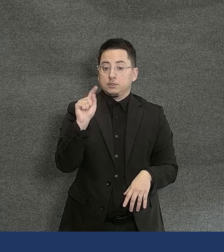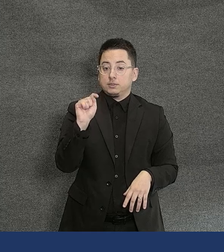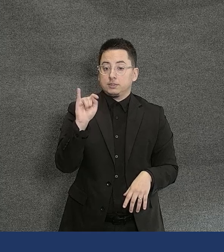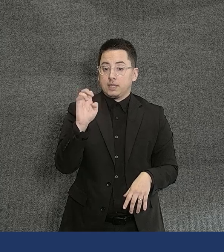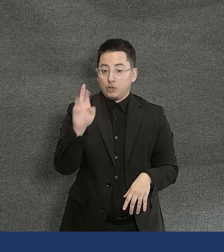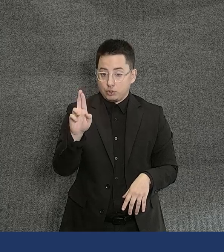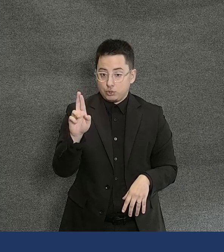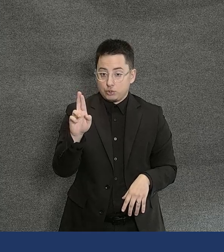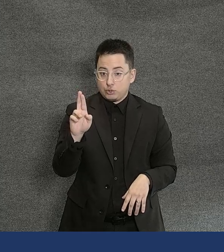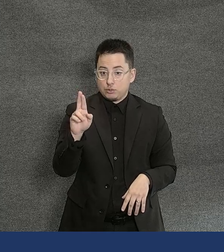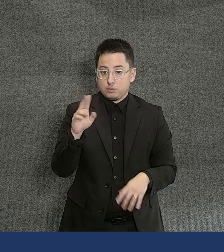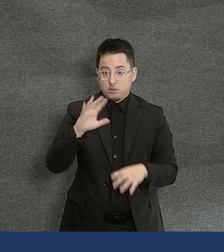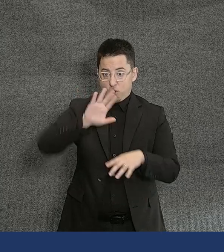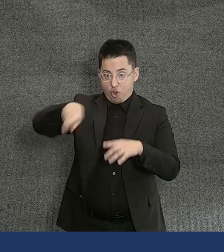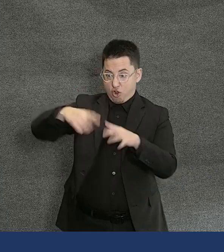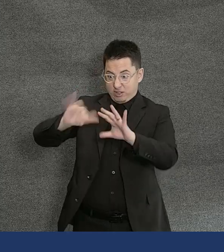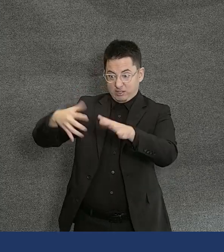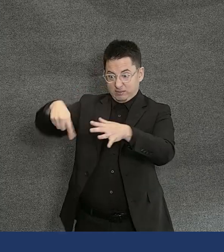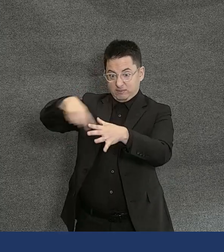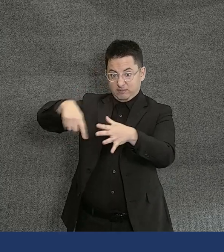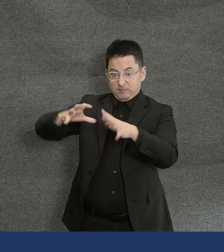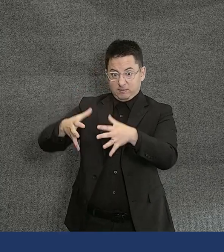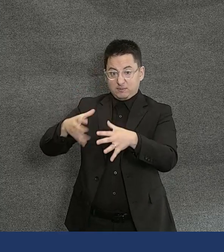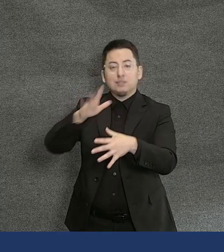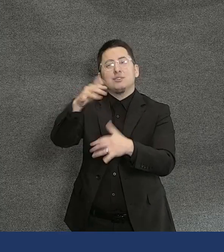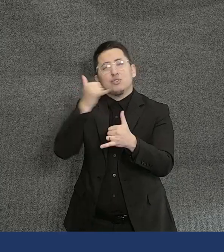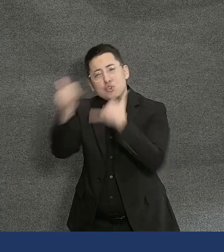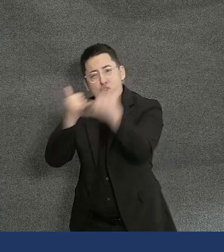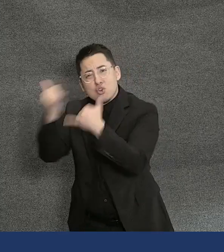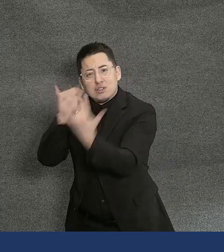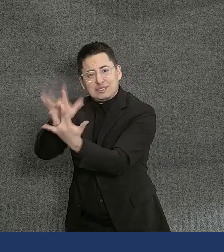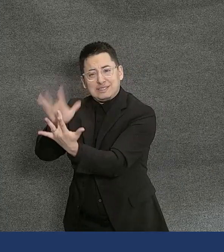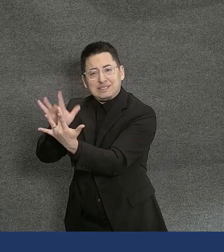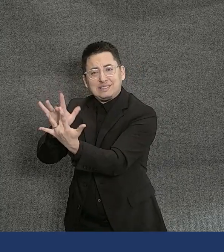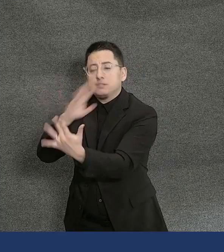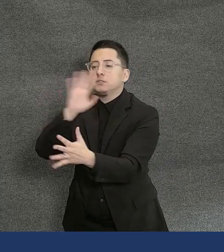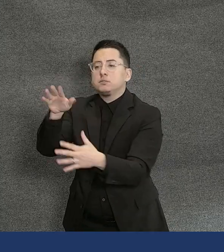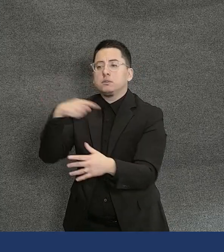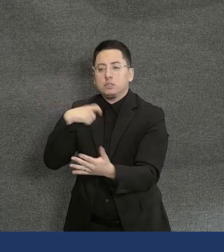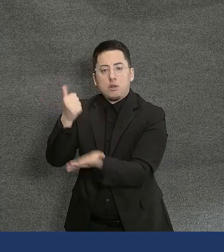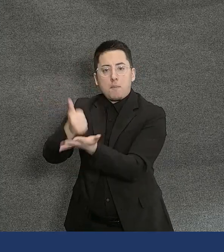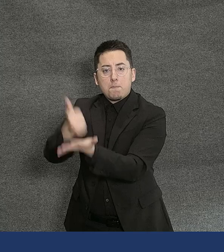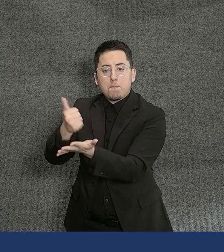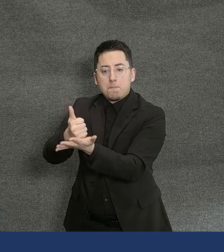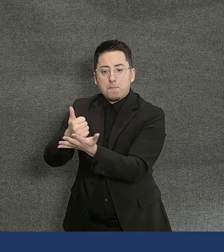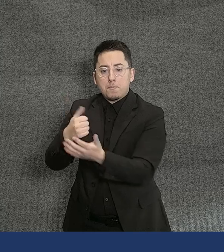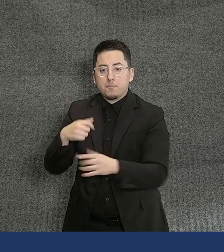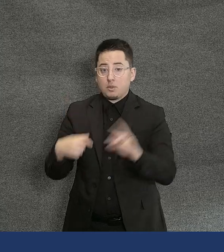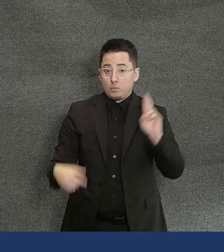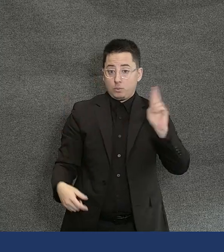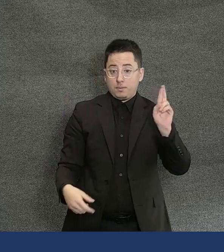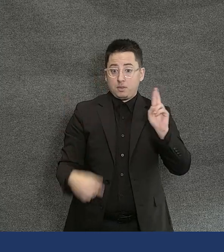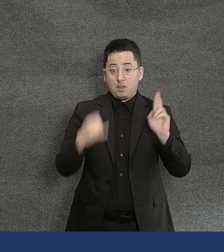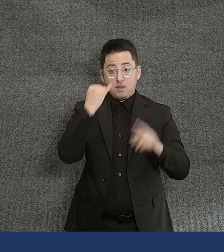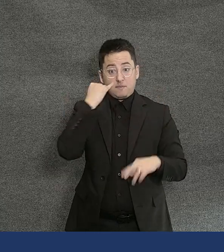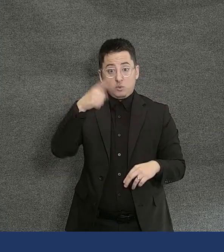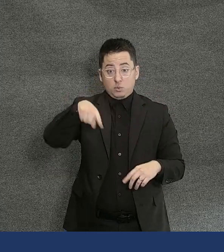So those are the Republican folks on that committee that I need their support. If any of those folks live in your district or any of them,